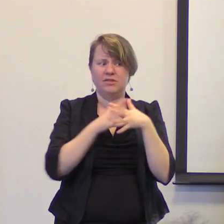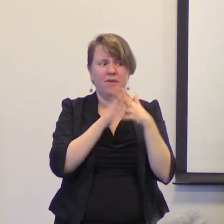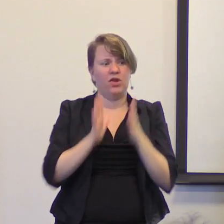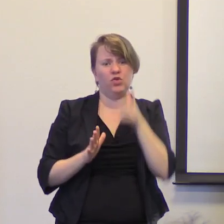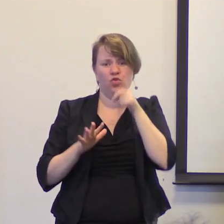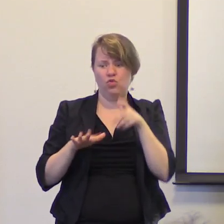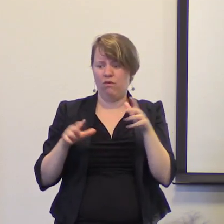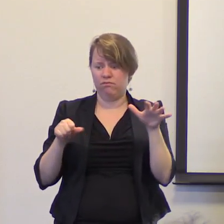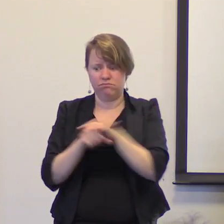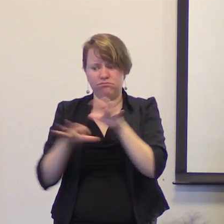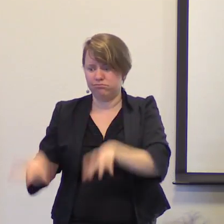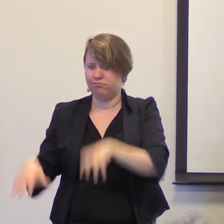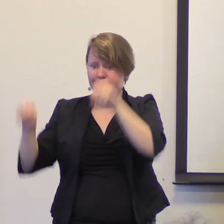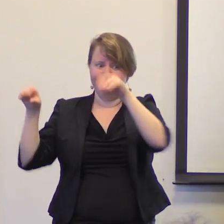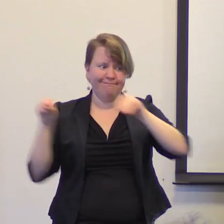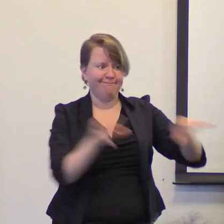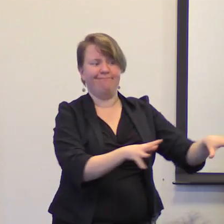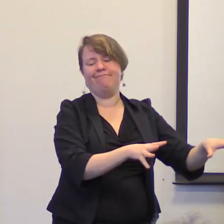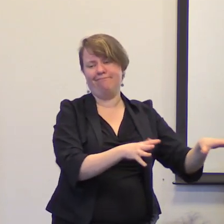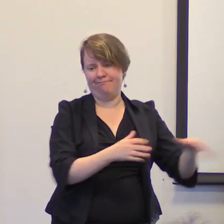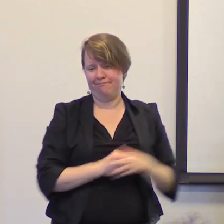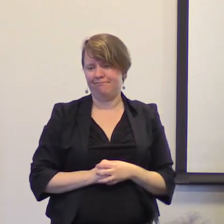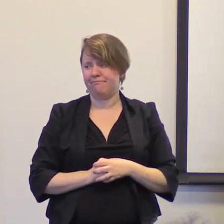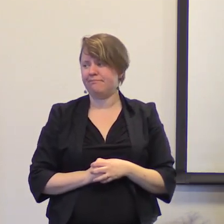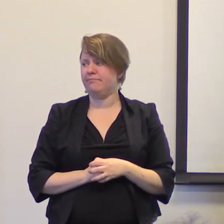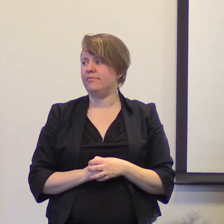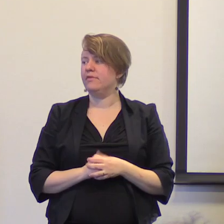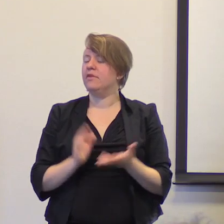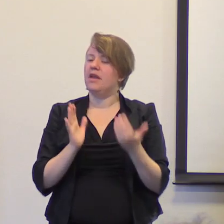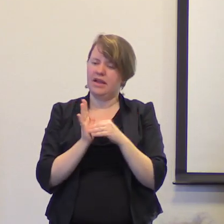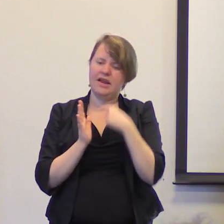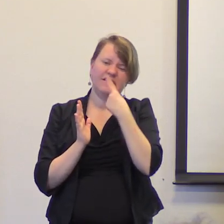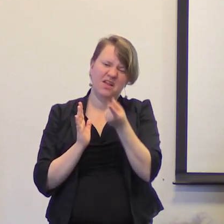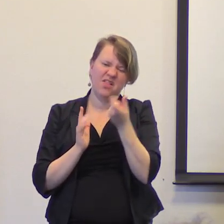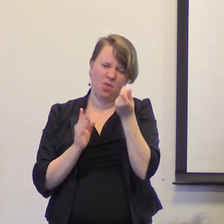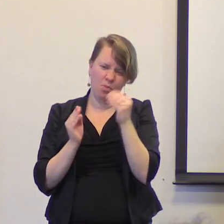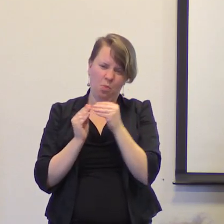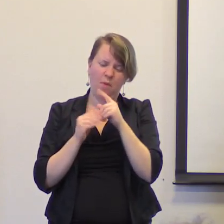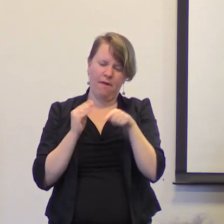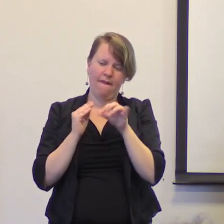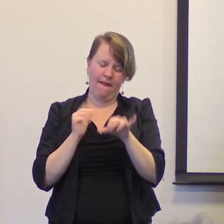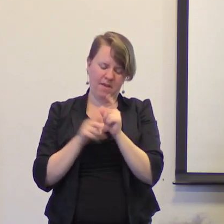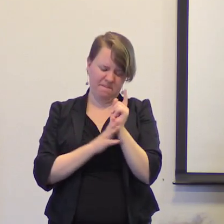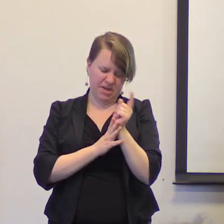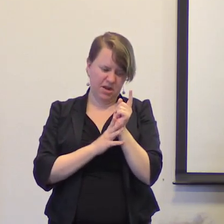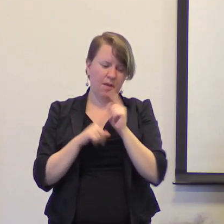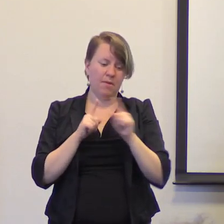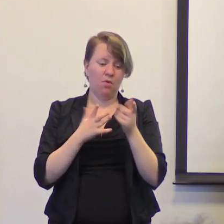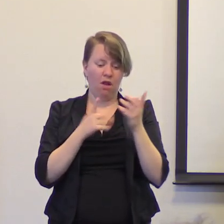who were completely loyal. I'll tell you a little bit more about that in a minute, but I want to get onto now, not